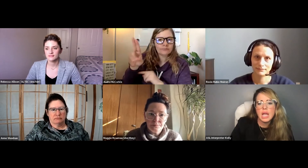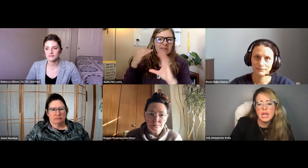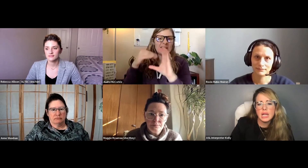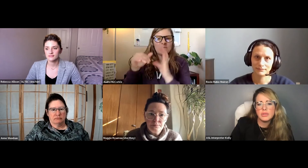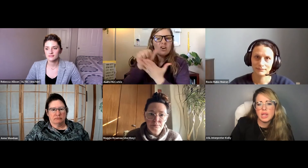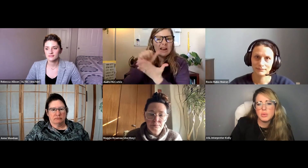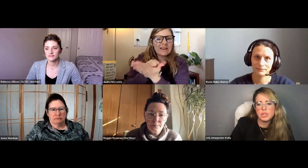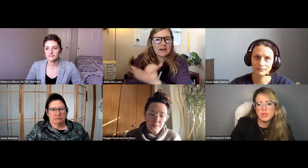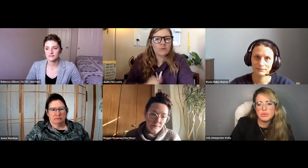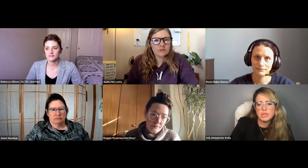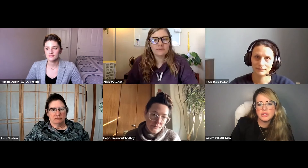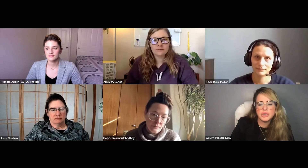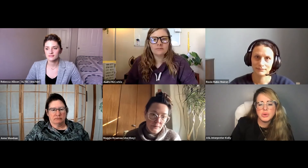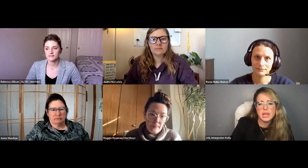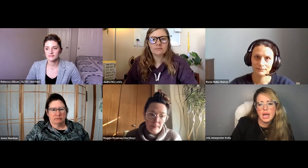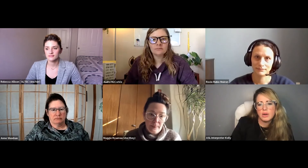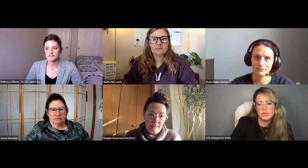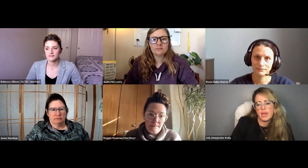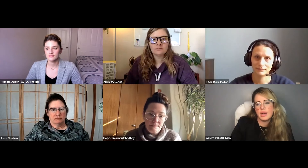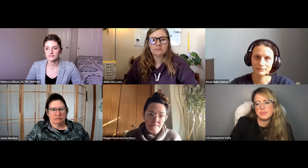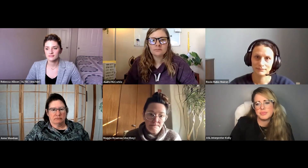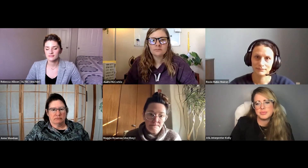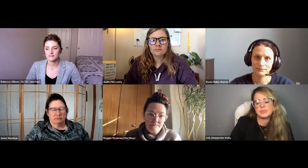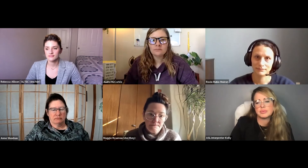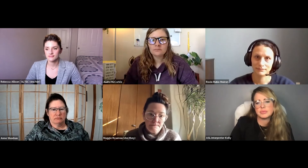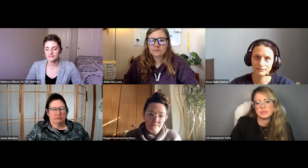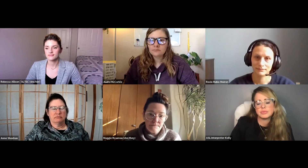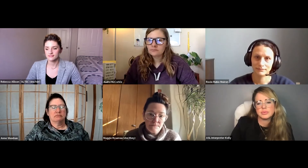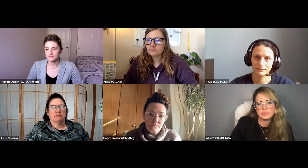and they would use their CU account for that.